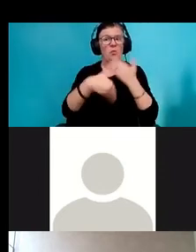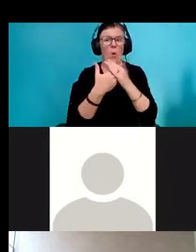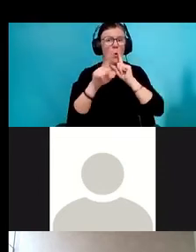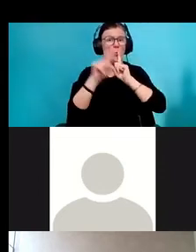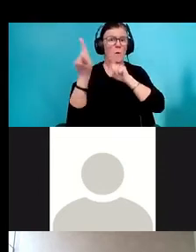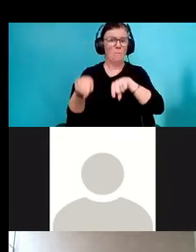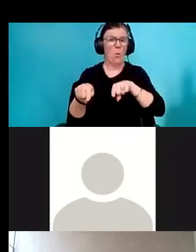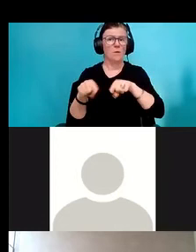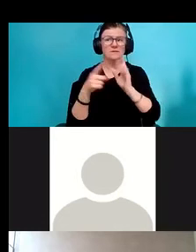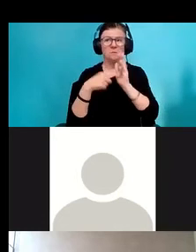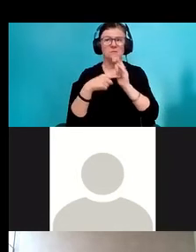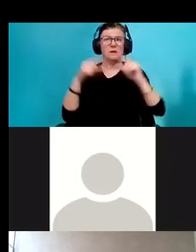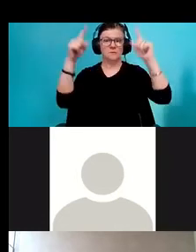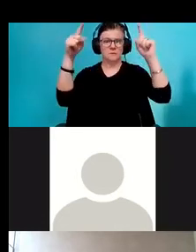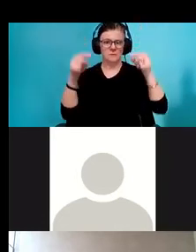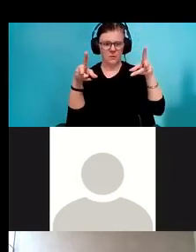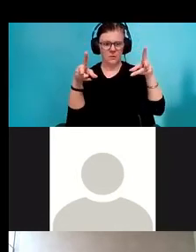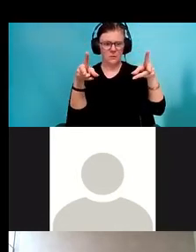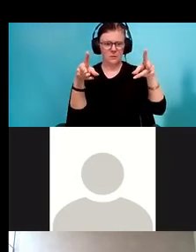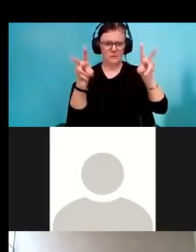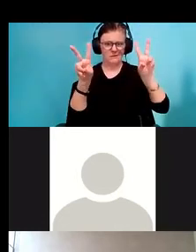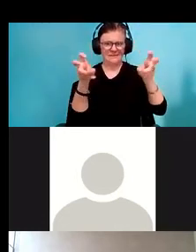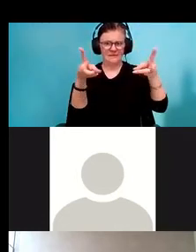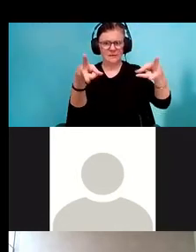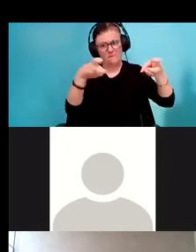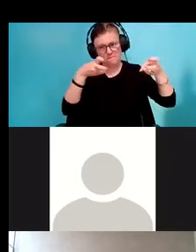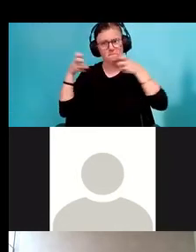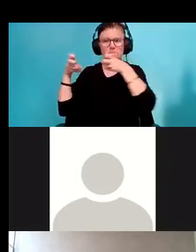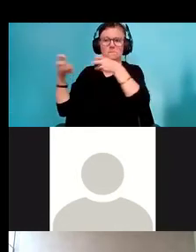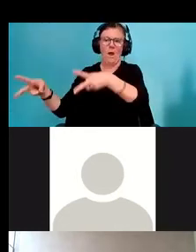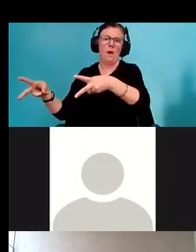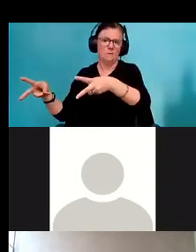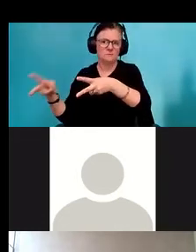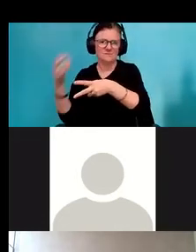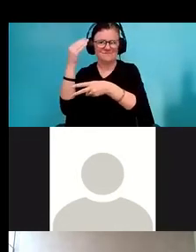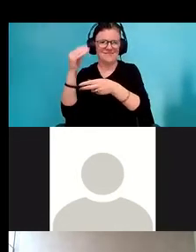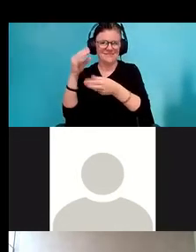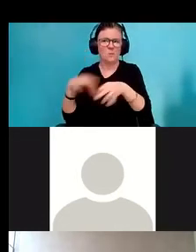So that, that would be helpful.